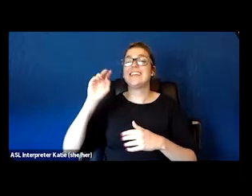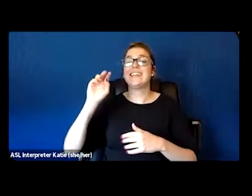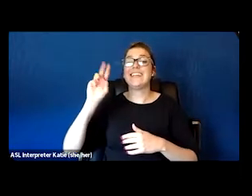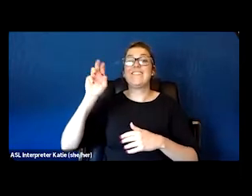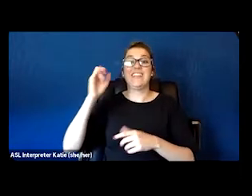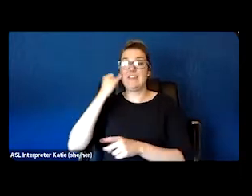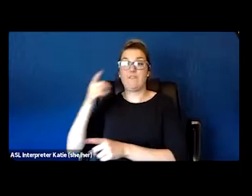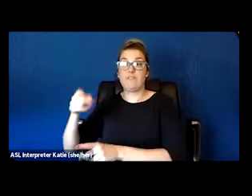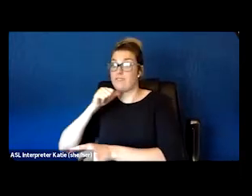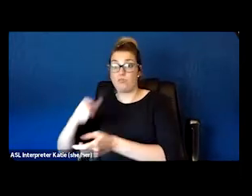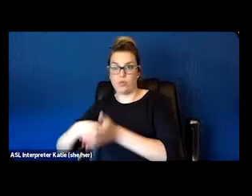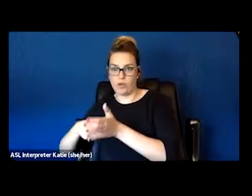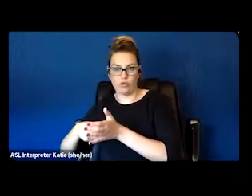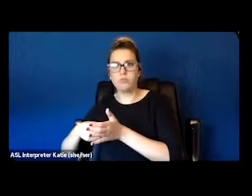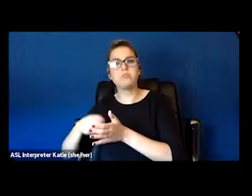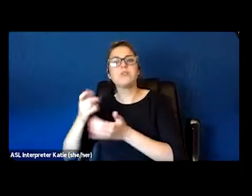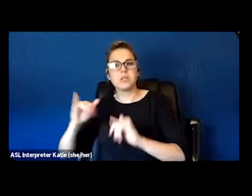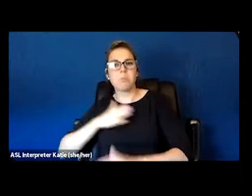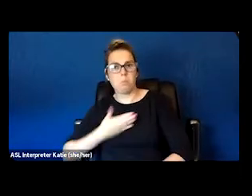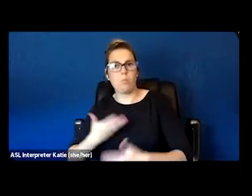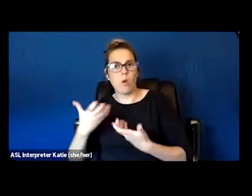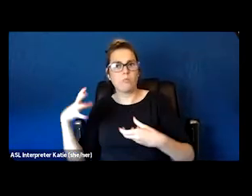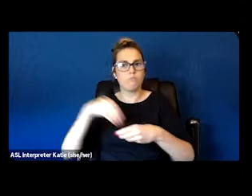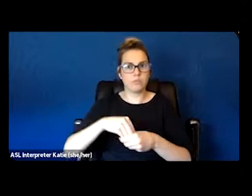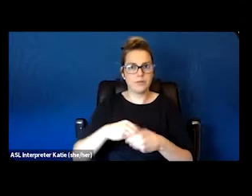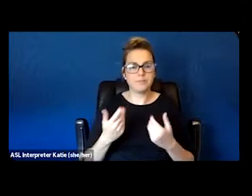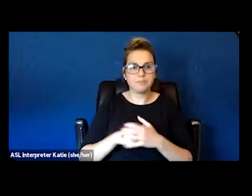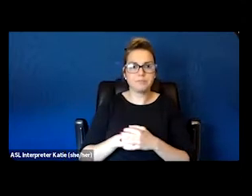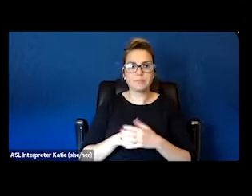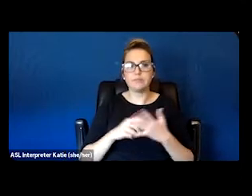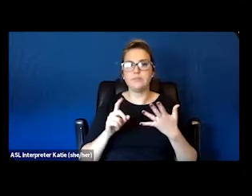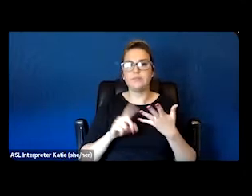but because of their funding sources. There are, as part of Coordinated Entry system